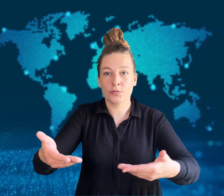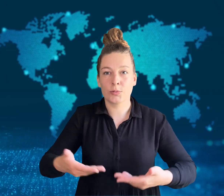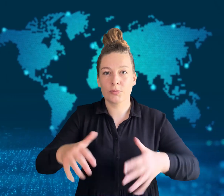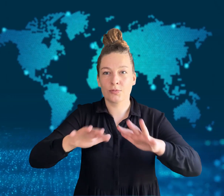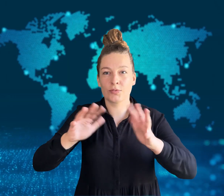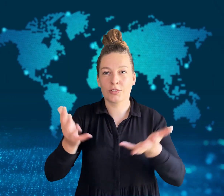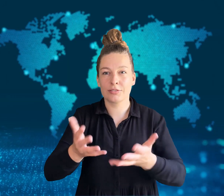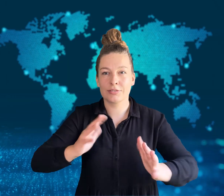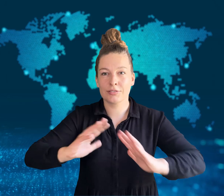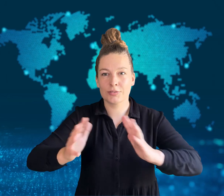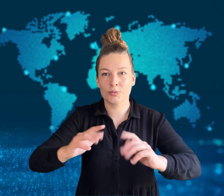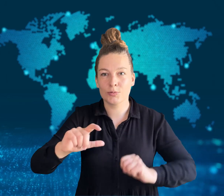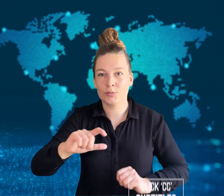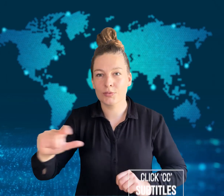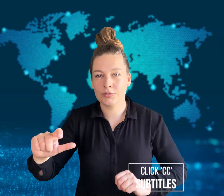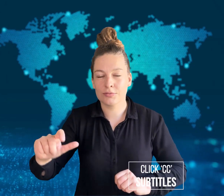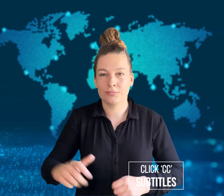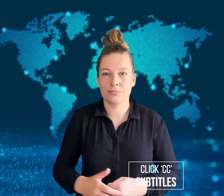Welcome to WorldSign Week!